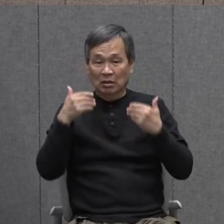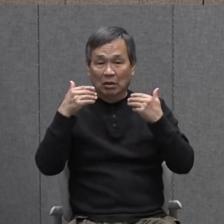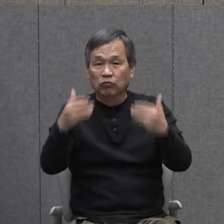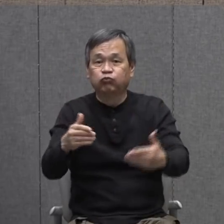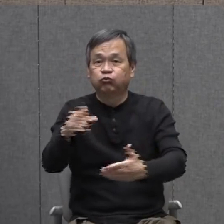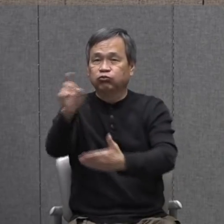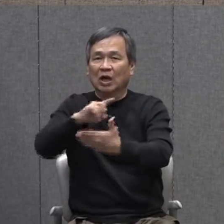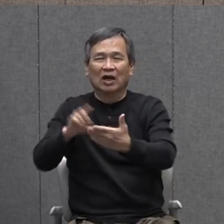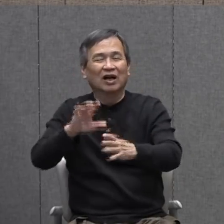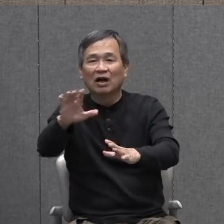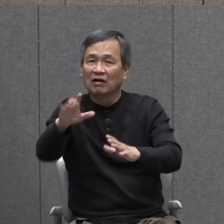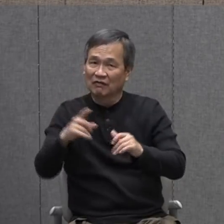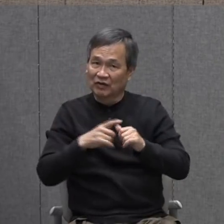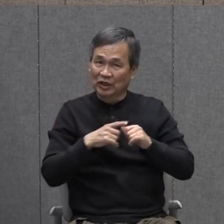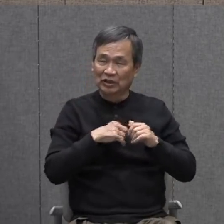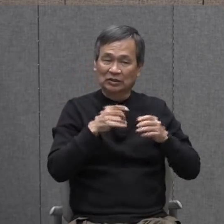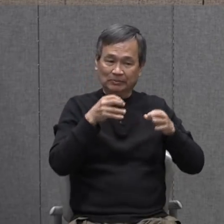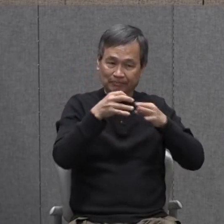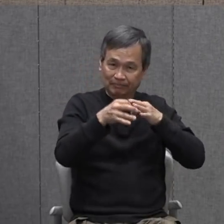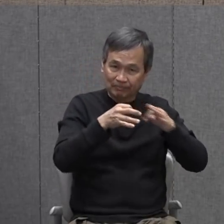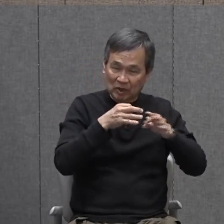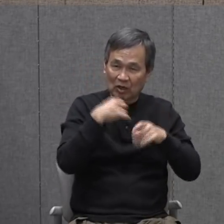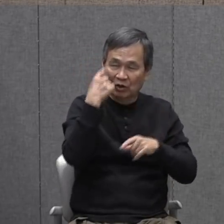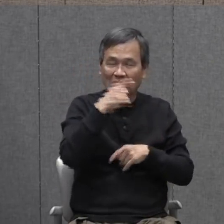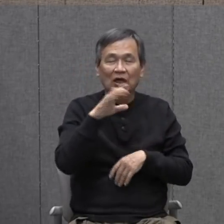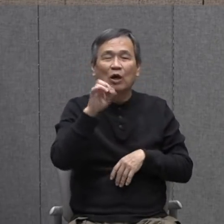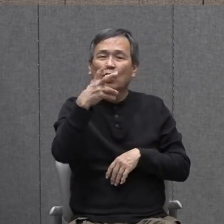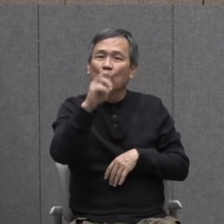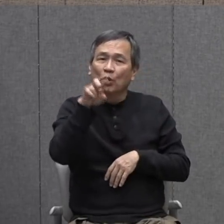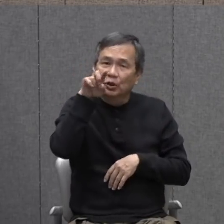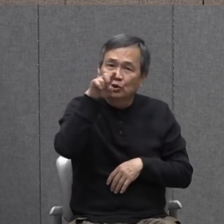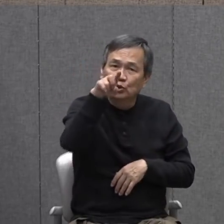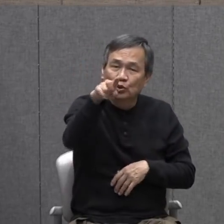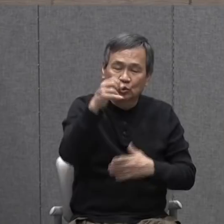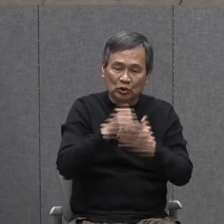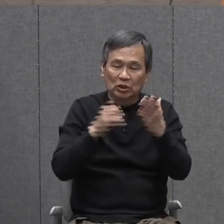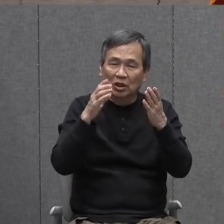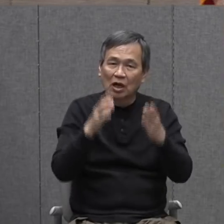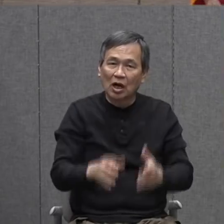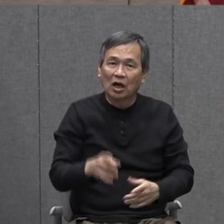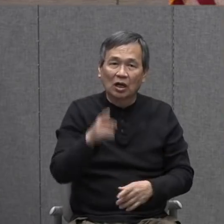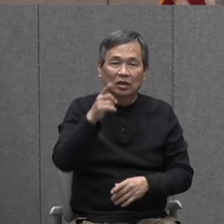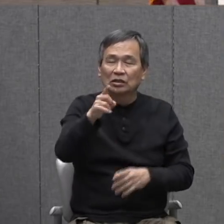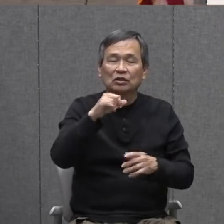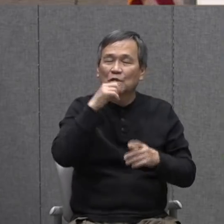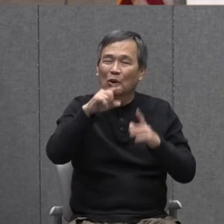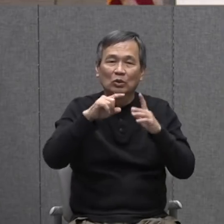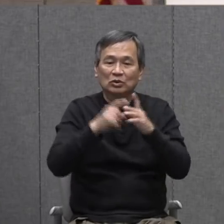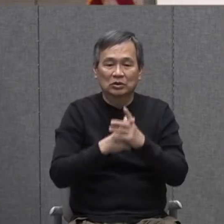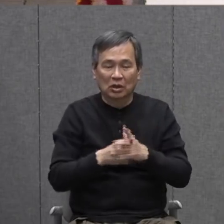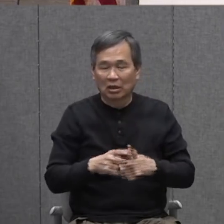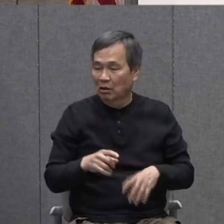When you are an artist you don't just start right away. I want you to think about what you see